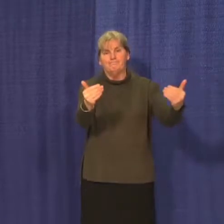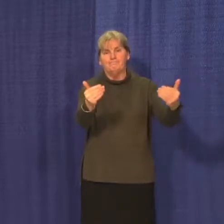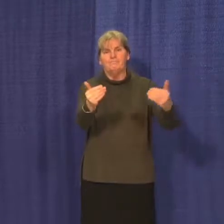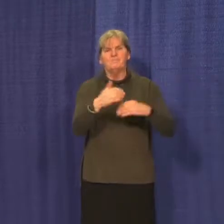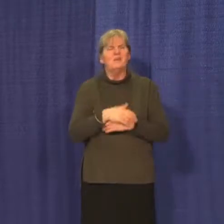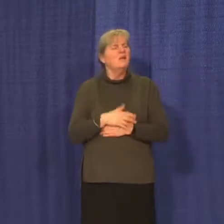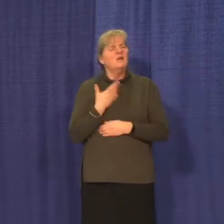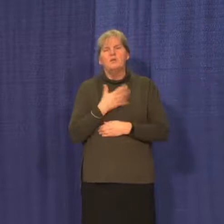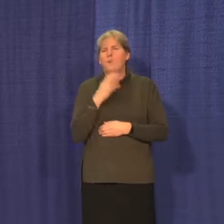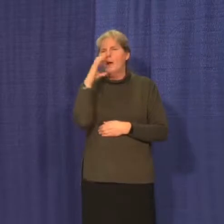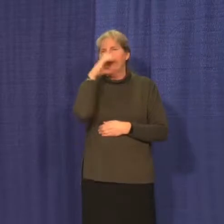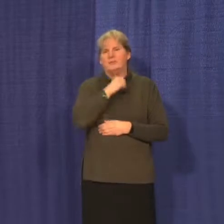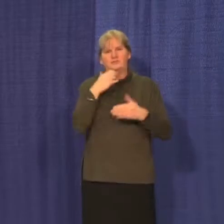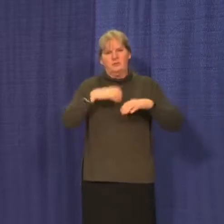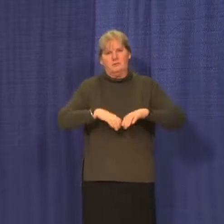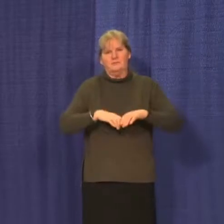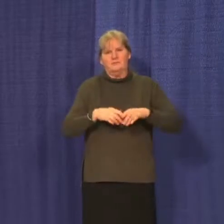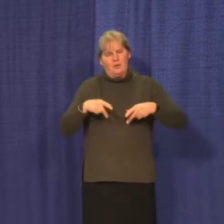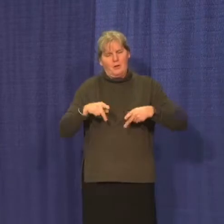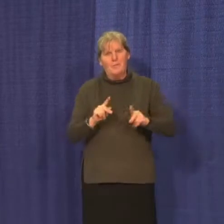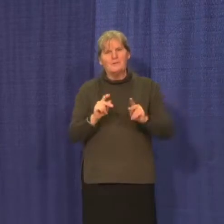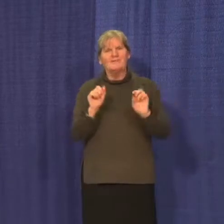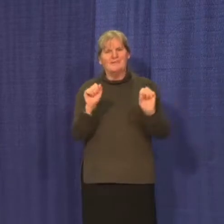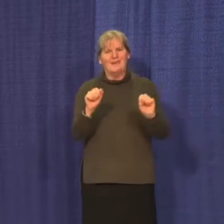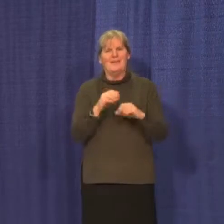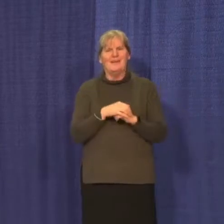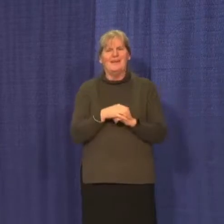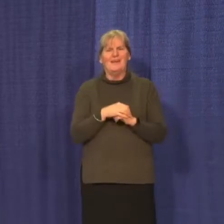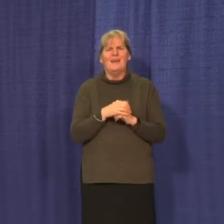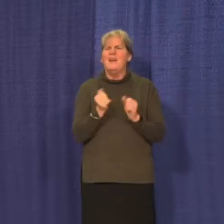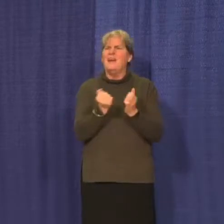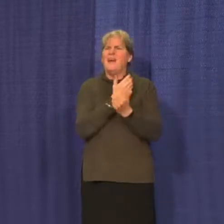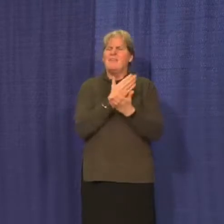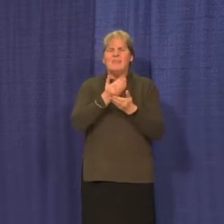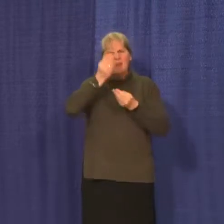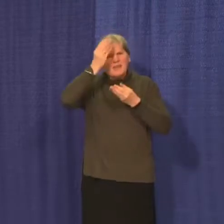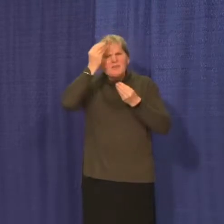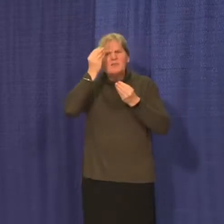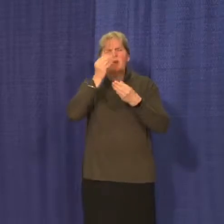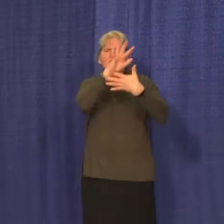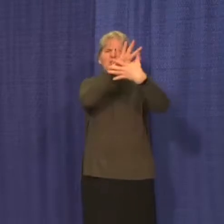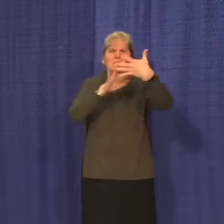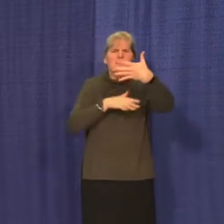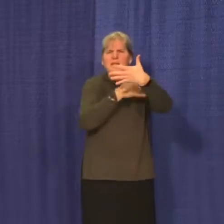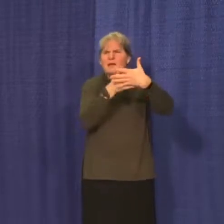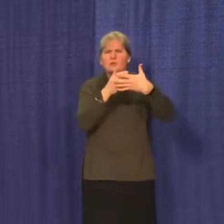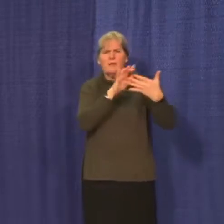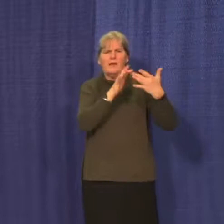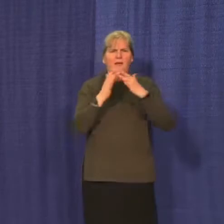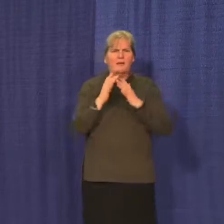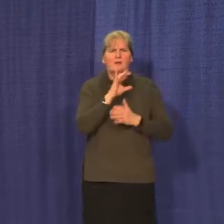You do not want to miss this opportunity. You can find the full vaccine rollout schedule online at